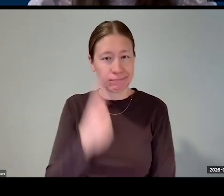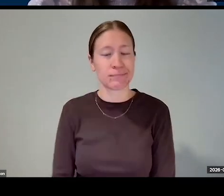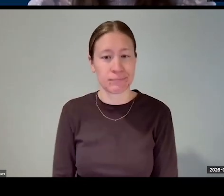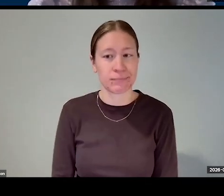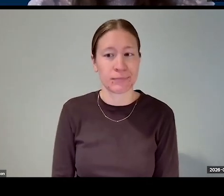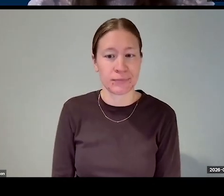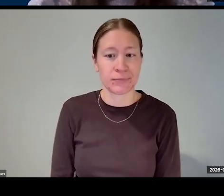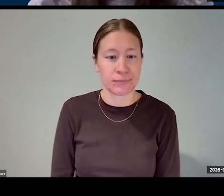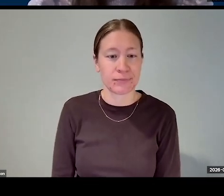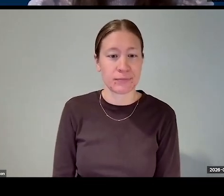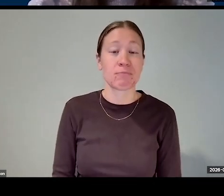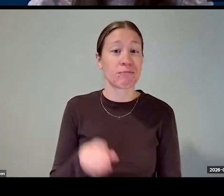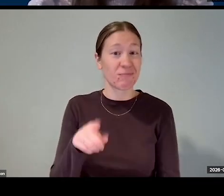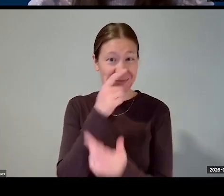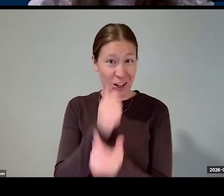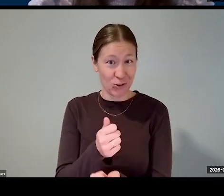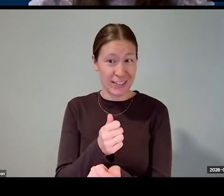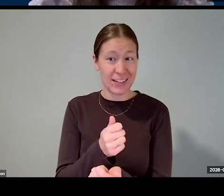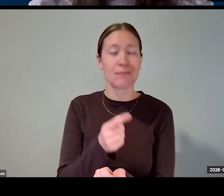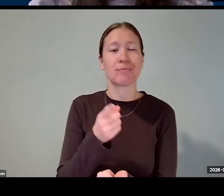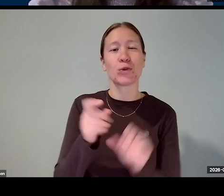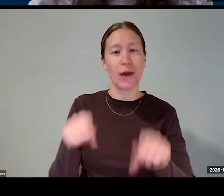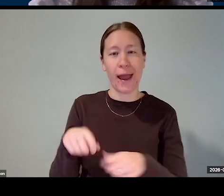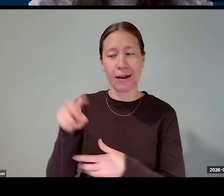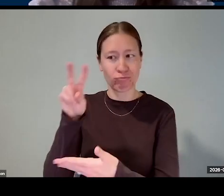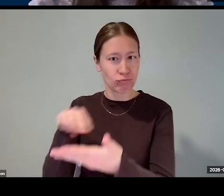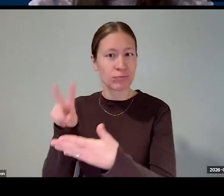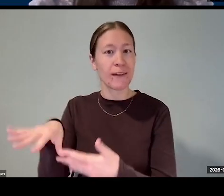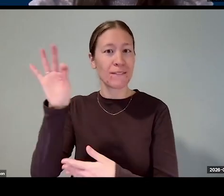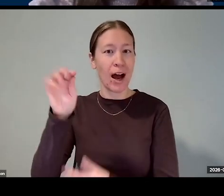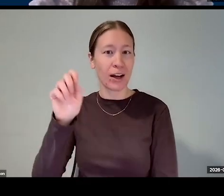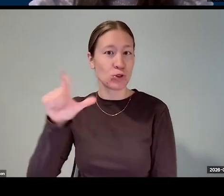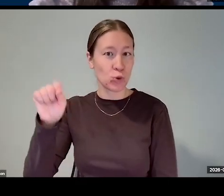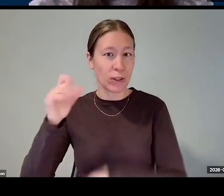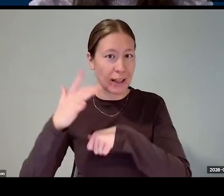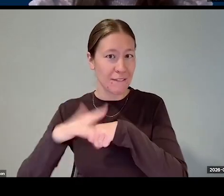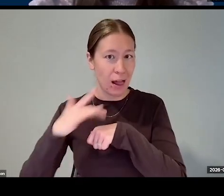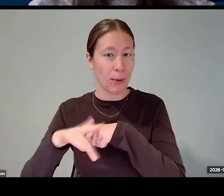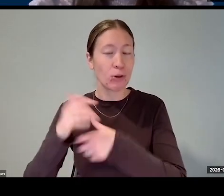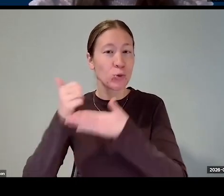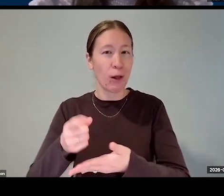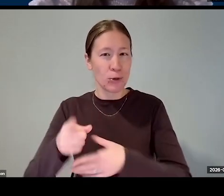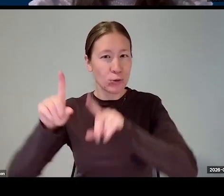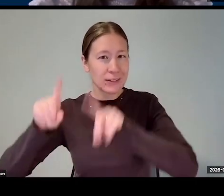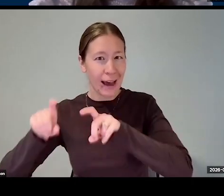If you're interested, there are tools available to help with testing images to understand how they might appear